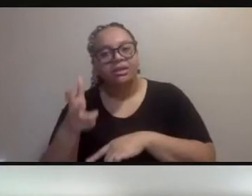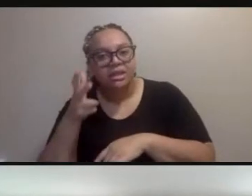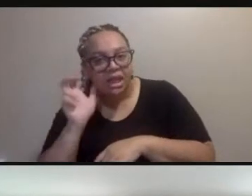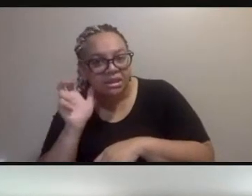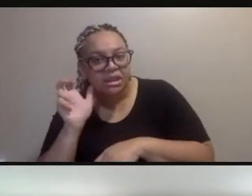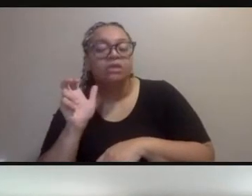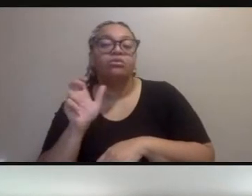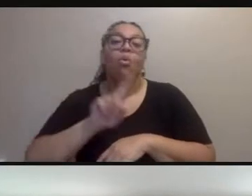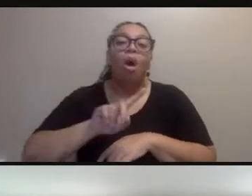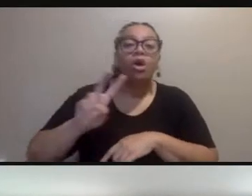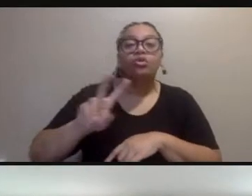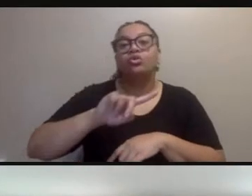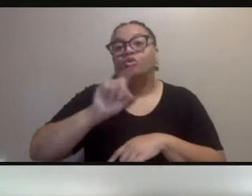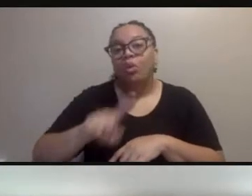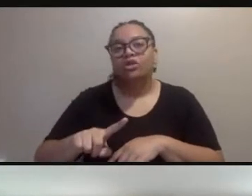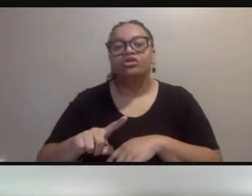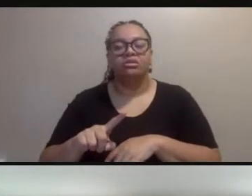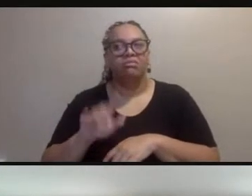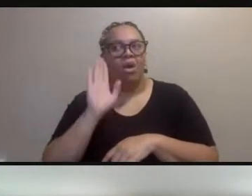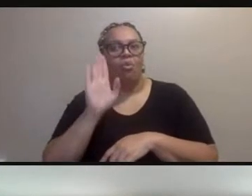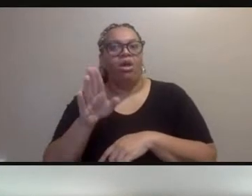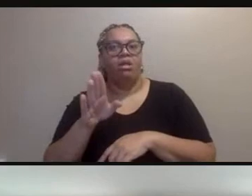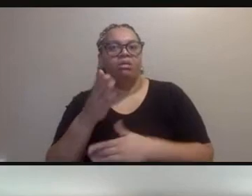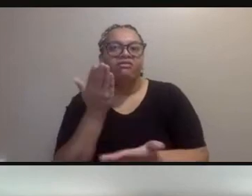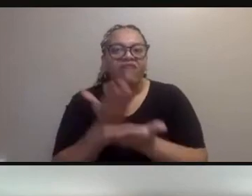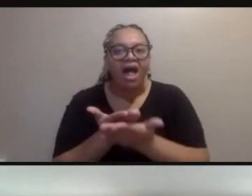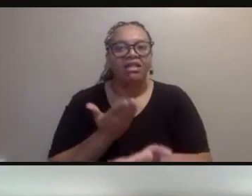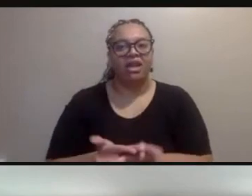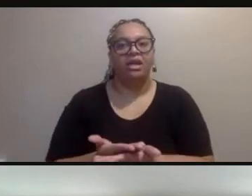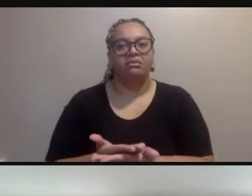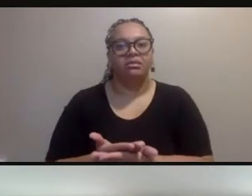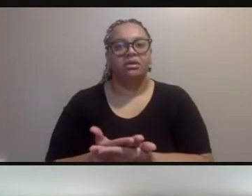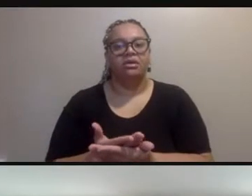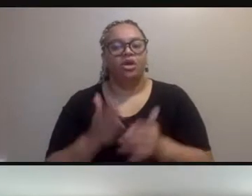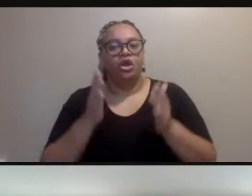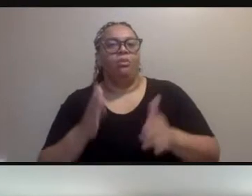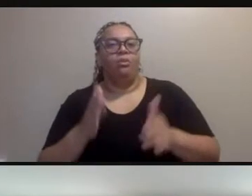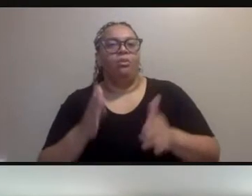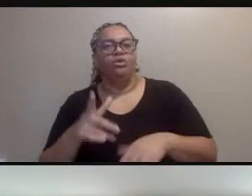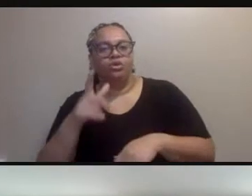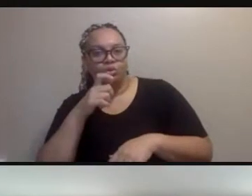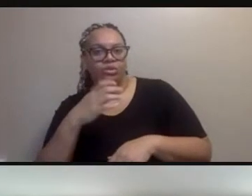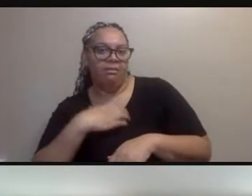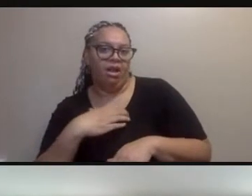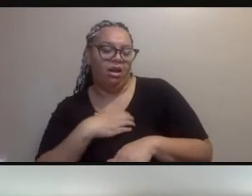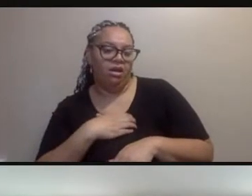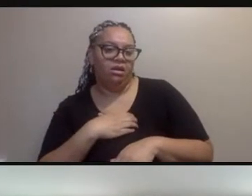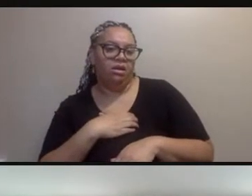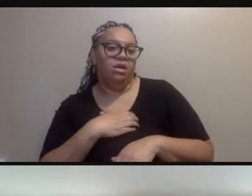COMPLAINTS LISTENING, PRACTICE